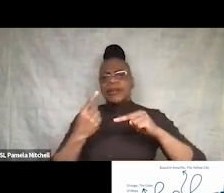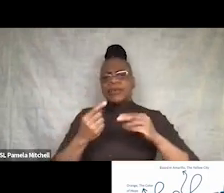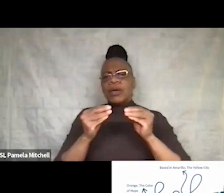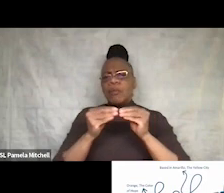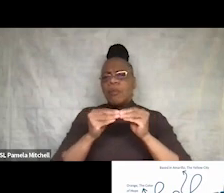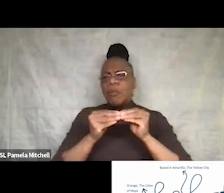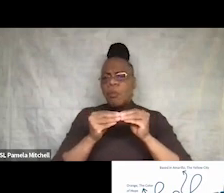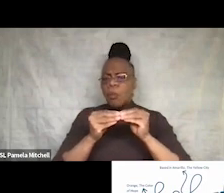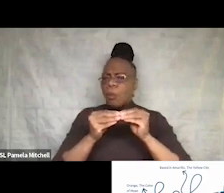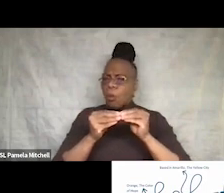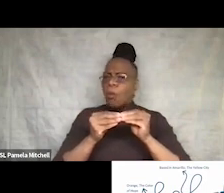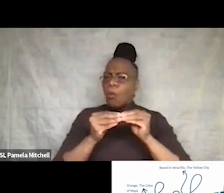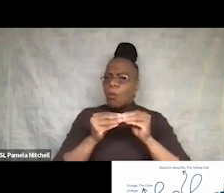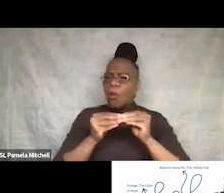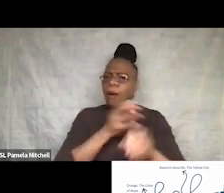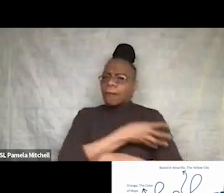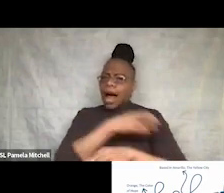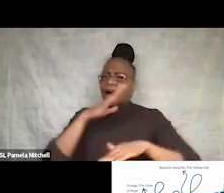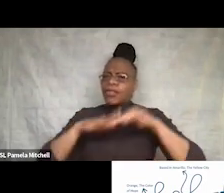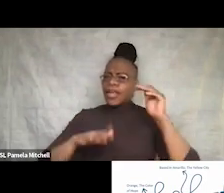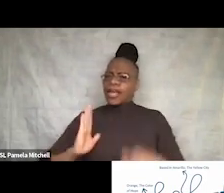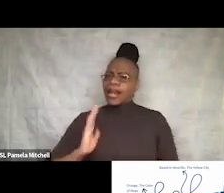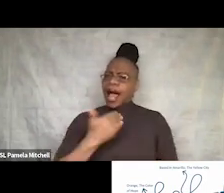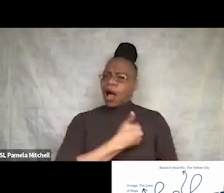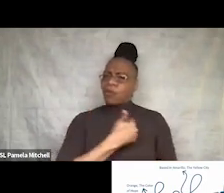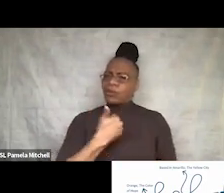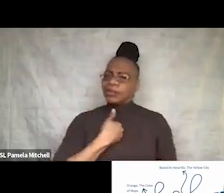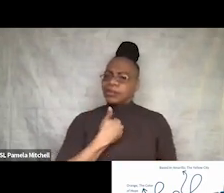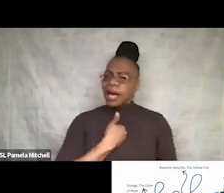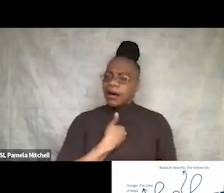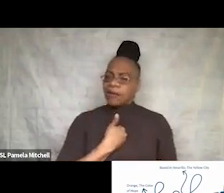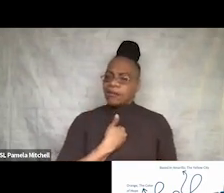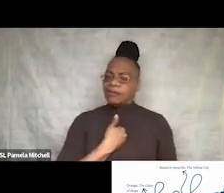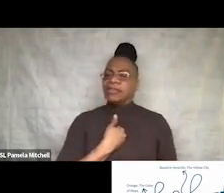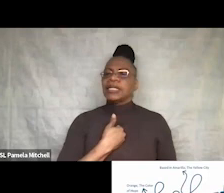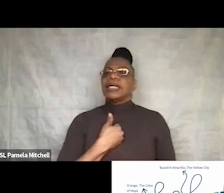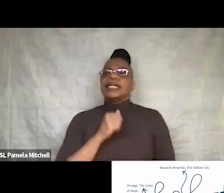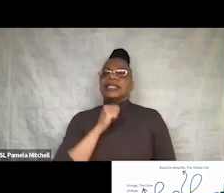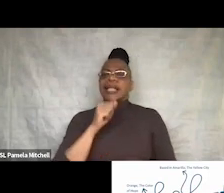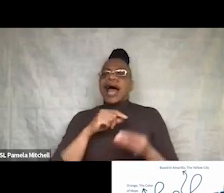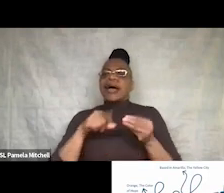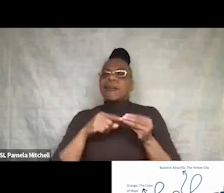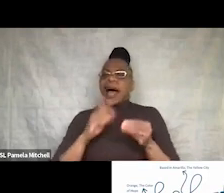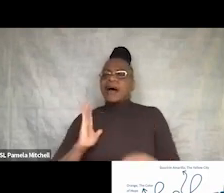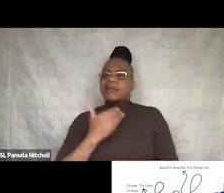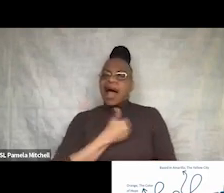This isn't about our own personal legacies or organizations or grabbing all the resources.